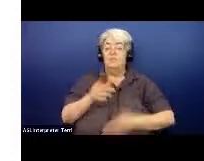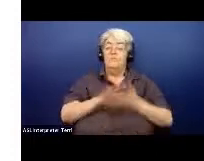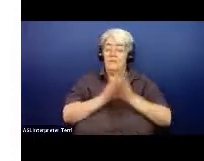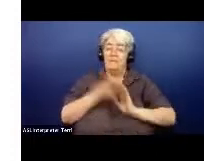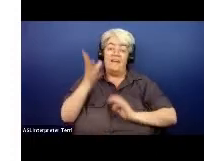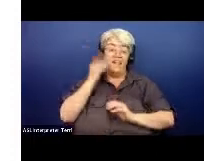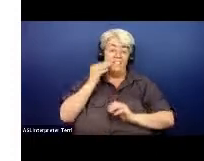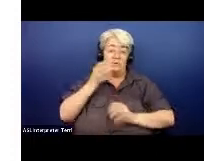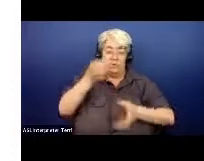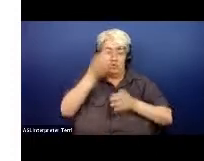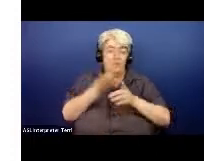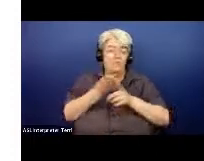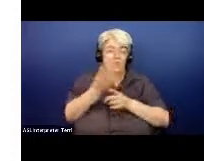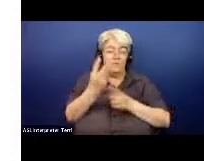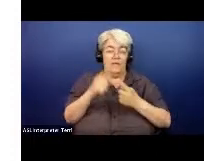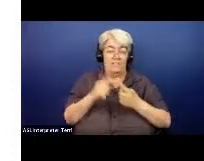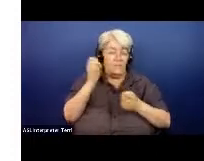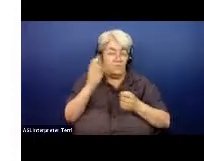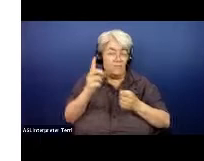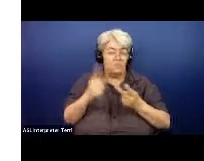through education and experience.